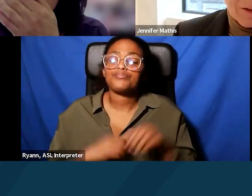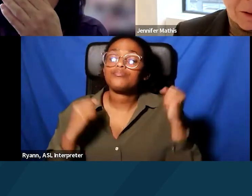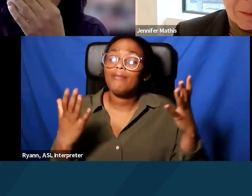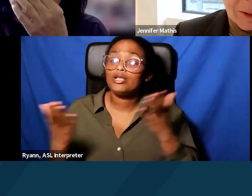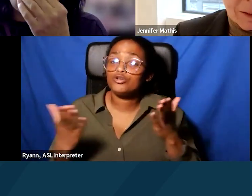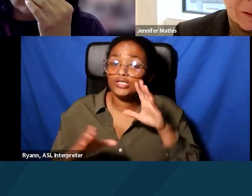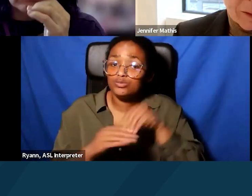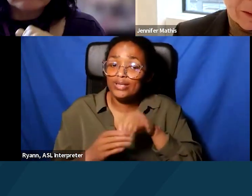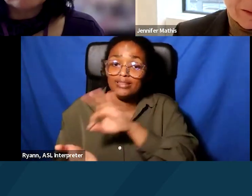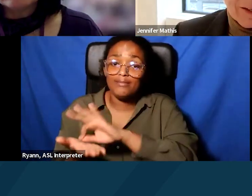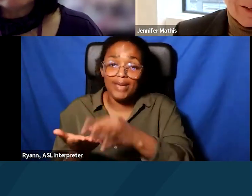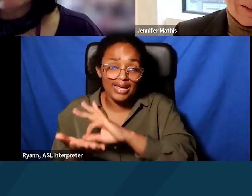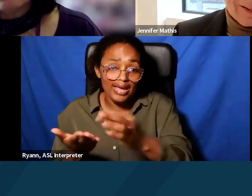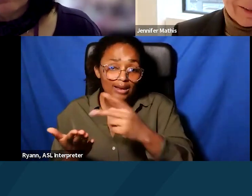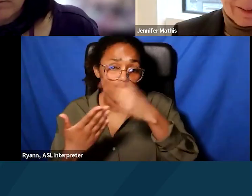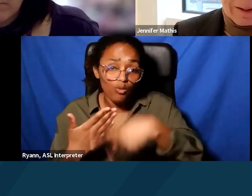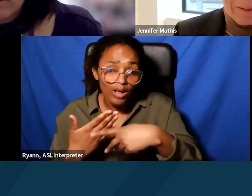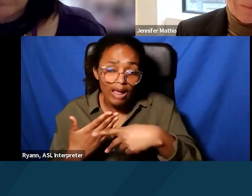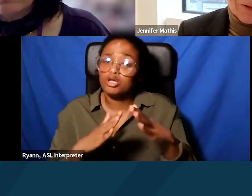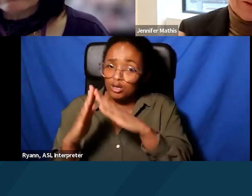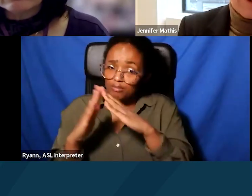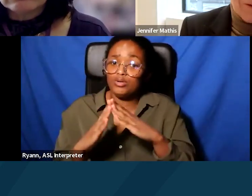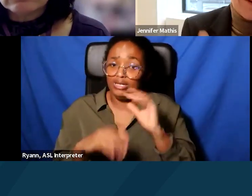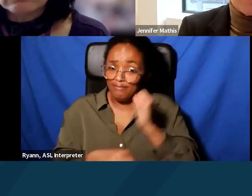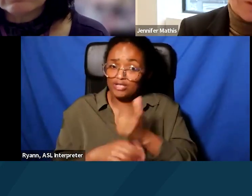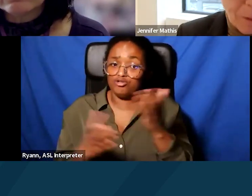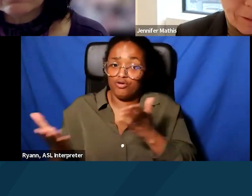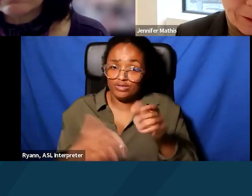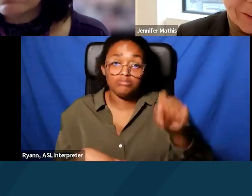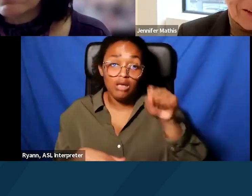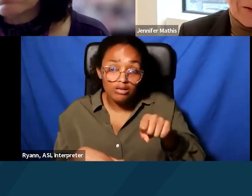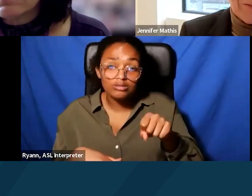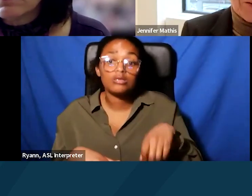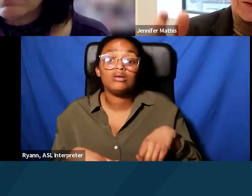are community‑based services that are apart from waivers.